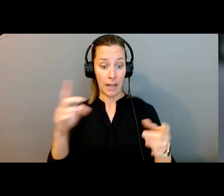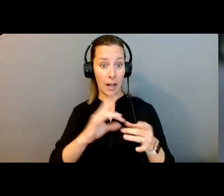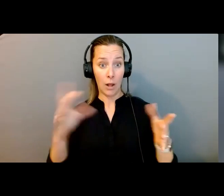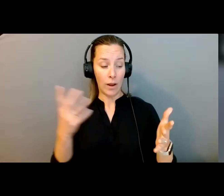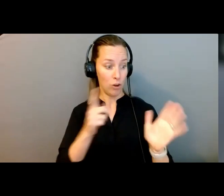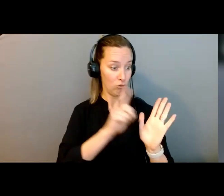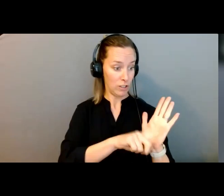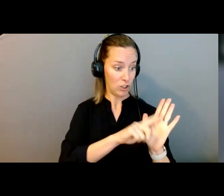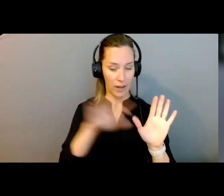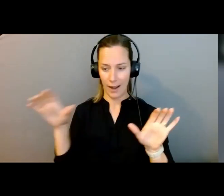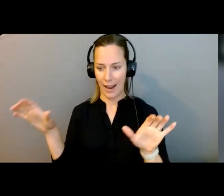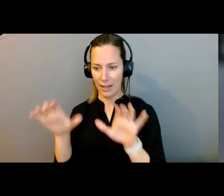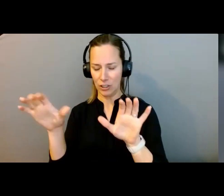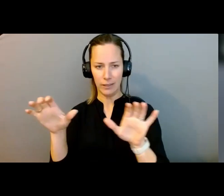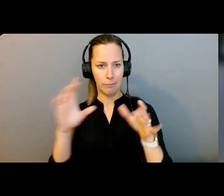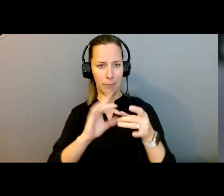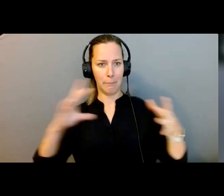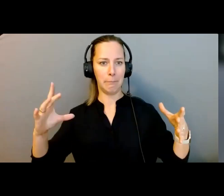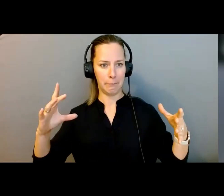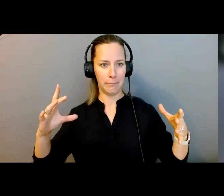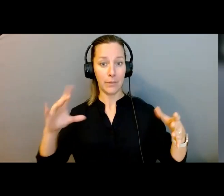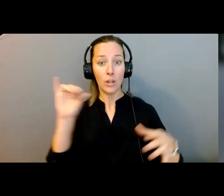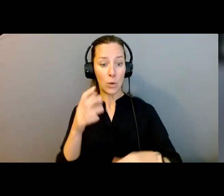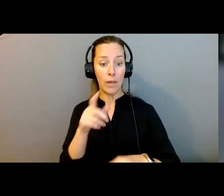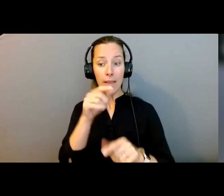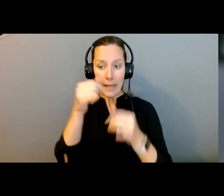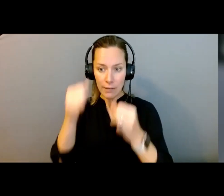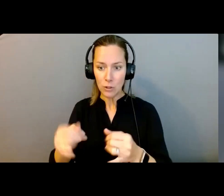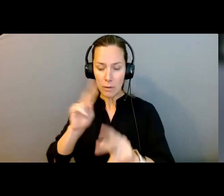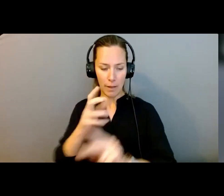of you mentioned about the empowerment of the individual. And sometimes that gets lost, you